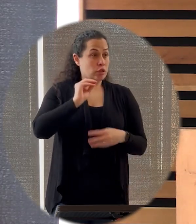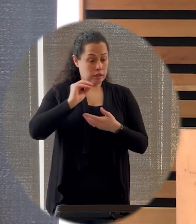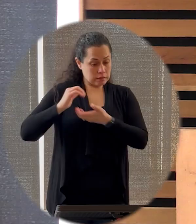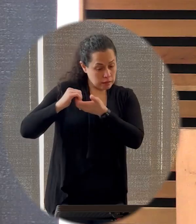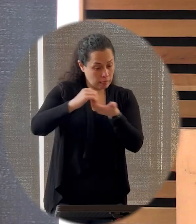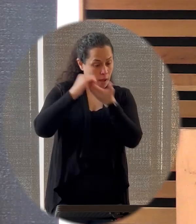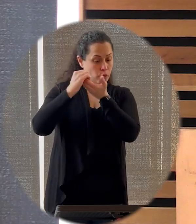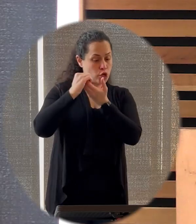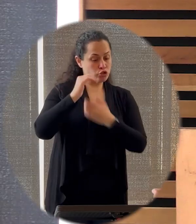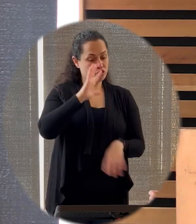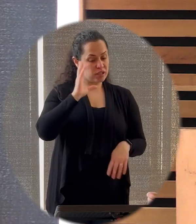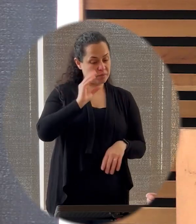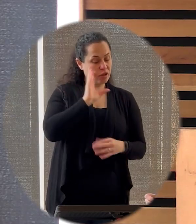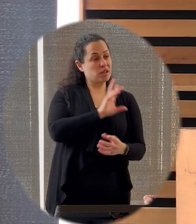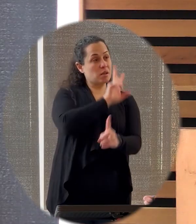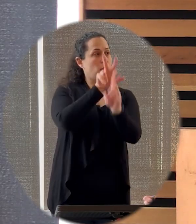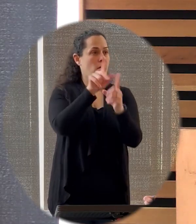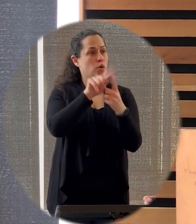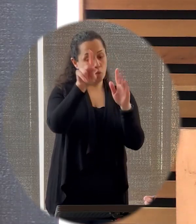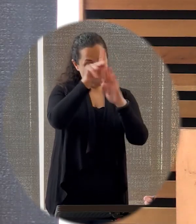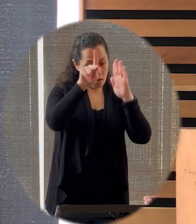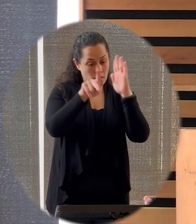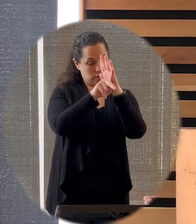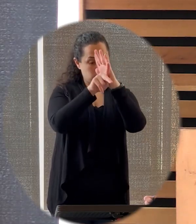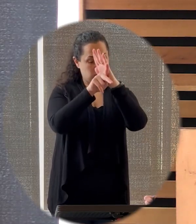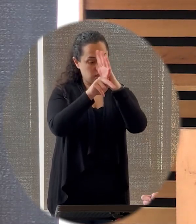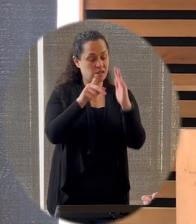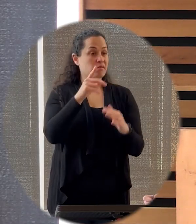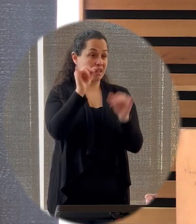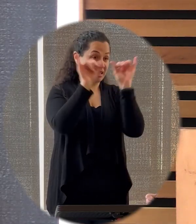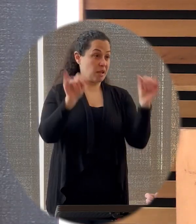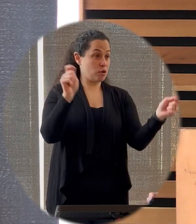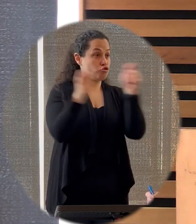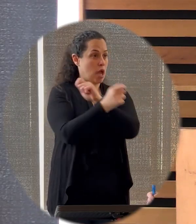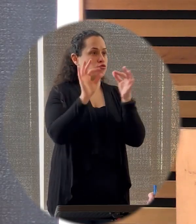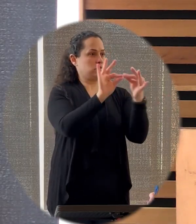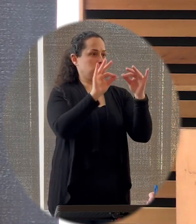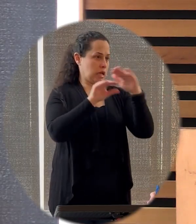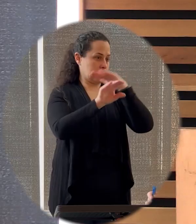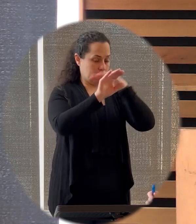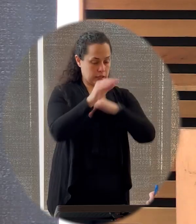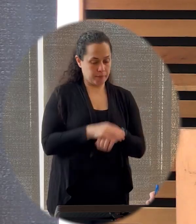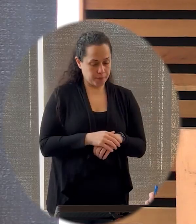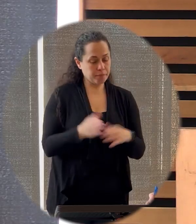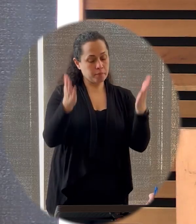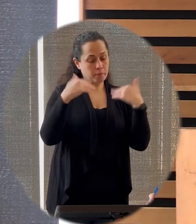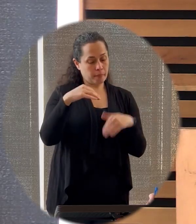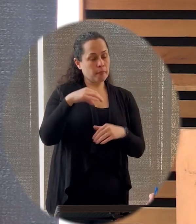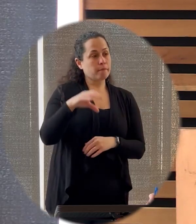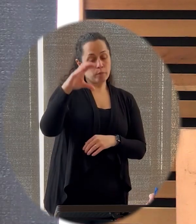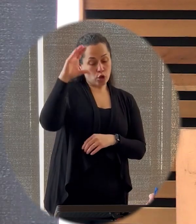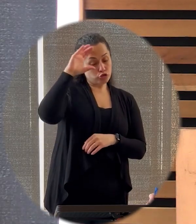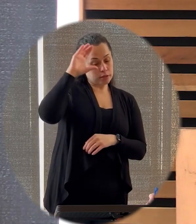and practical leadership to accessibility policy and systemic change. Chris Dodd,